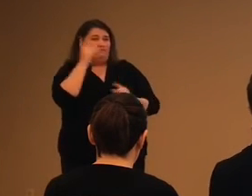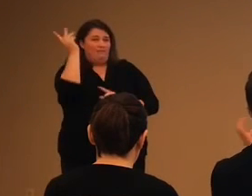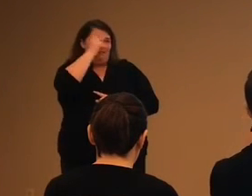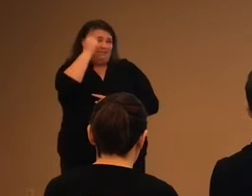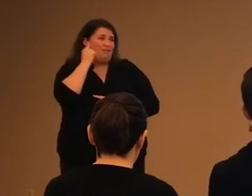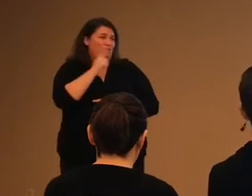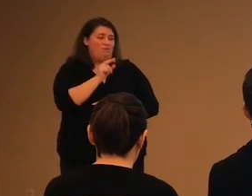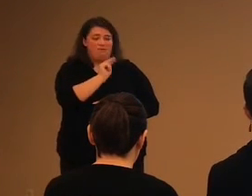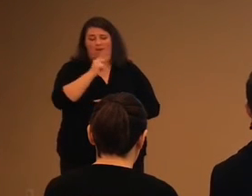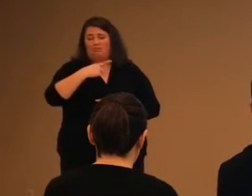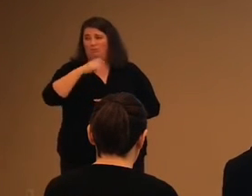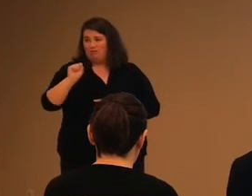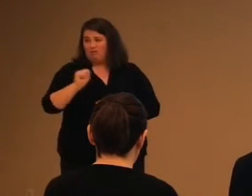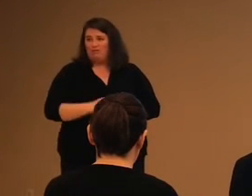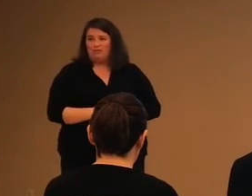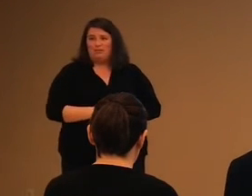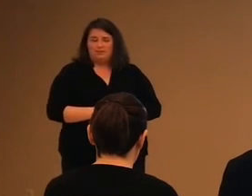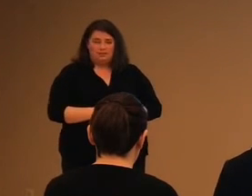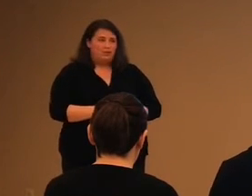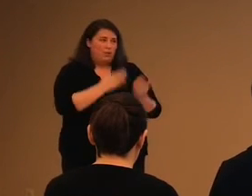We are working on it, and we thank you for all your help and your support